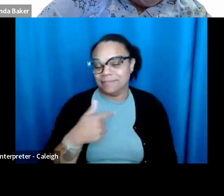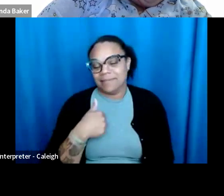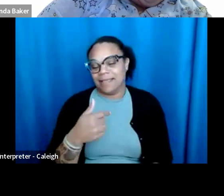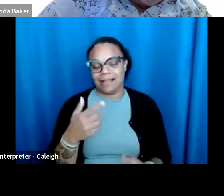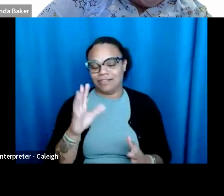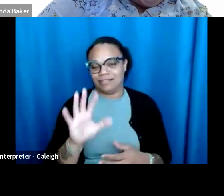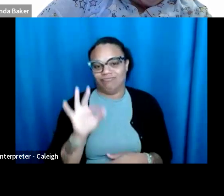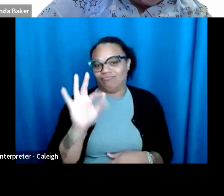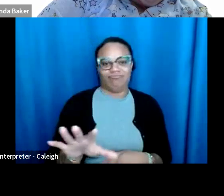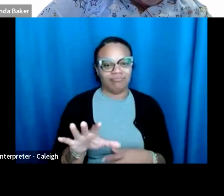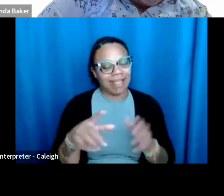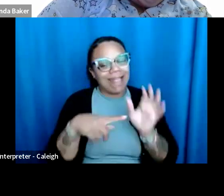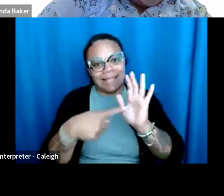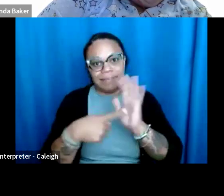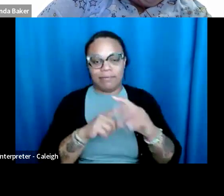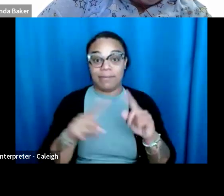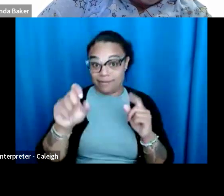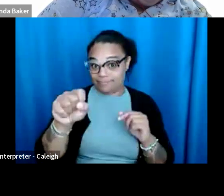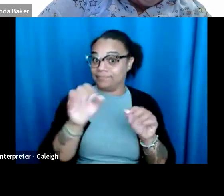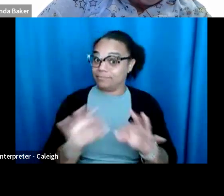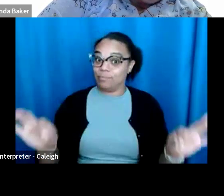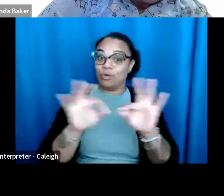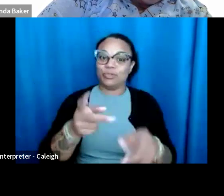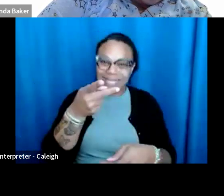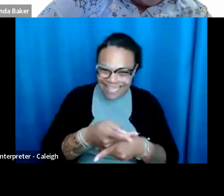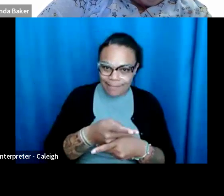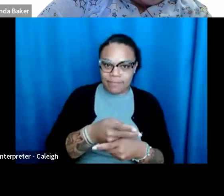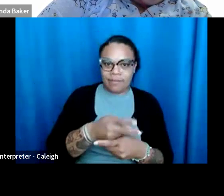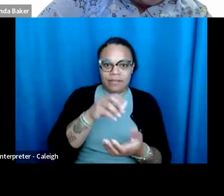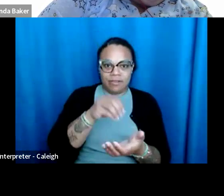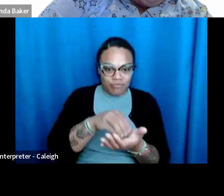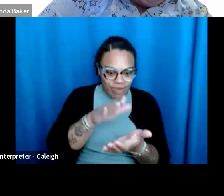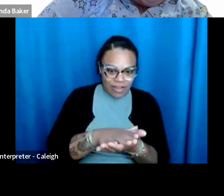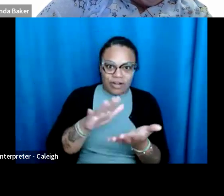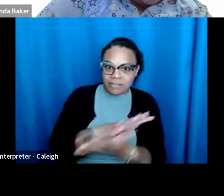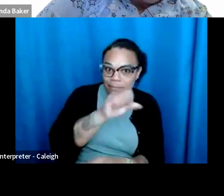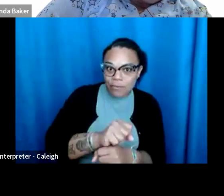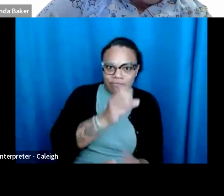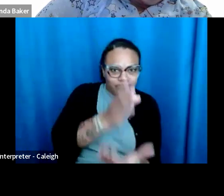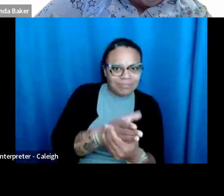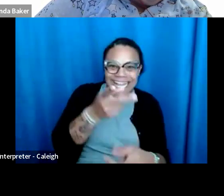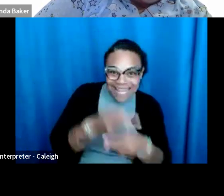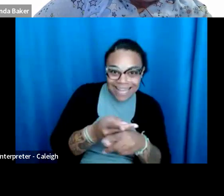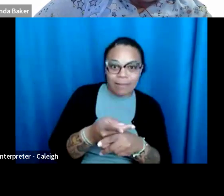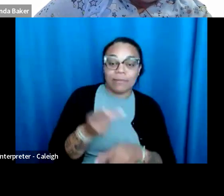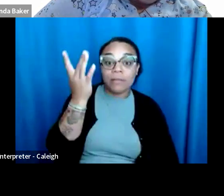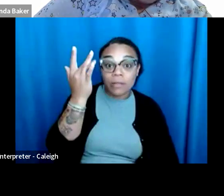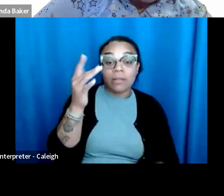But it's very important to keep records, because a lot of times you'll call that person back